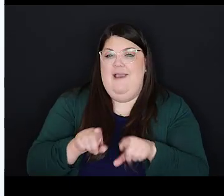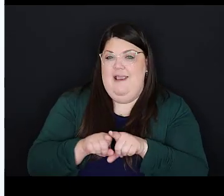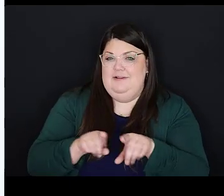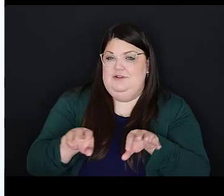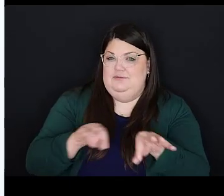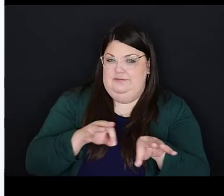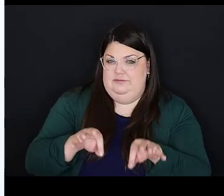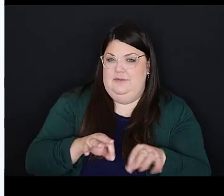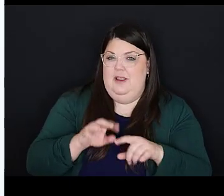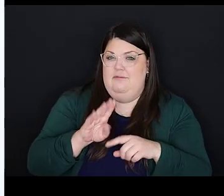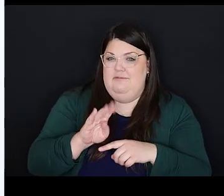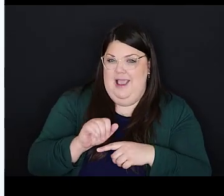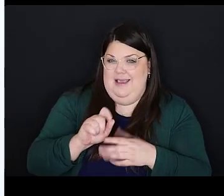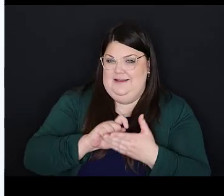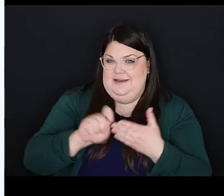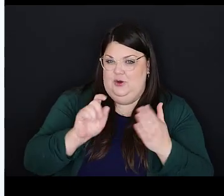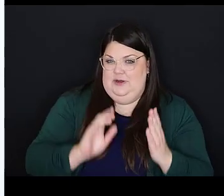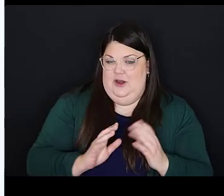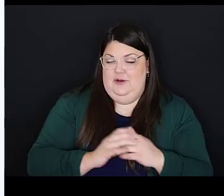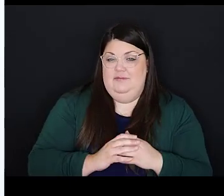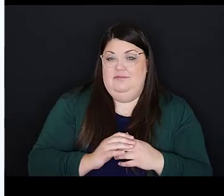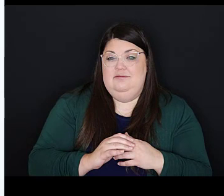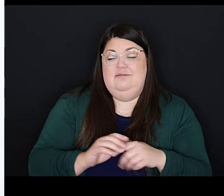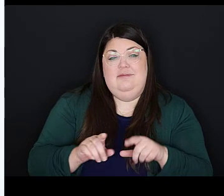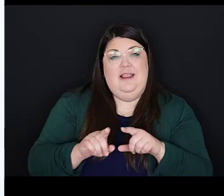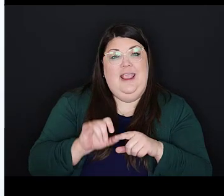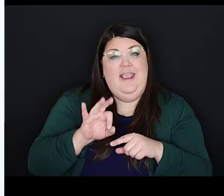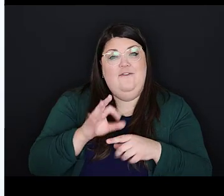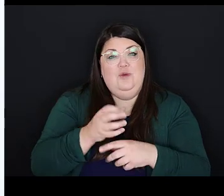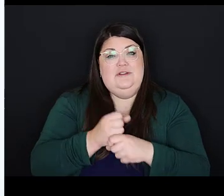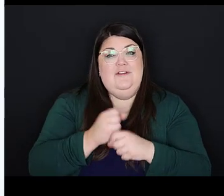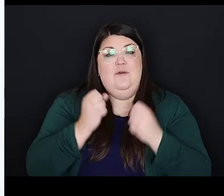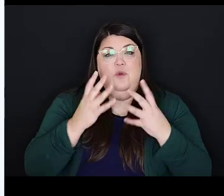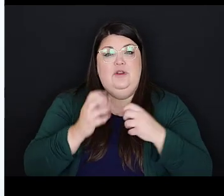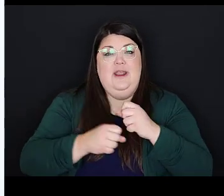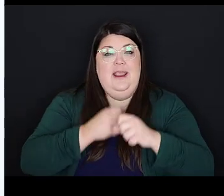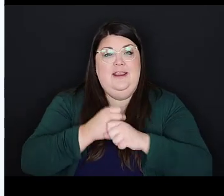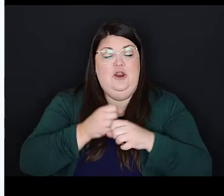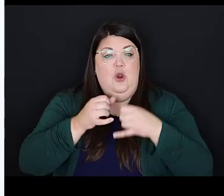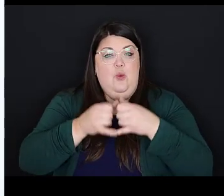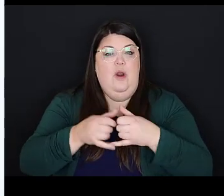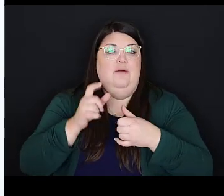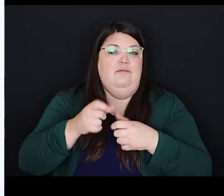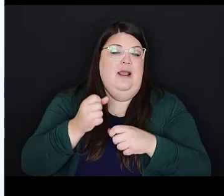by the Secretary. If you receive a multiyear award, you must submit an annual performance